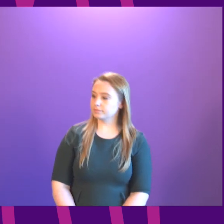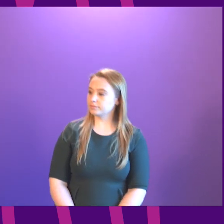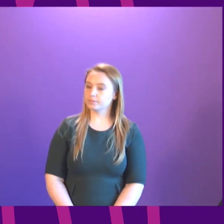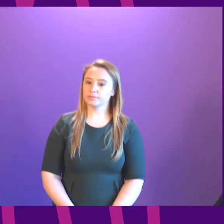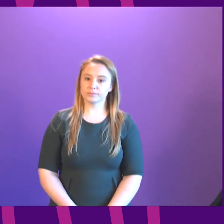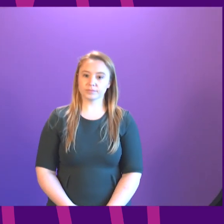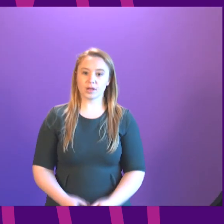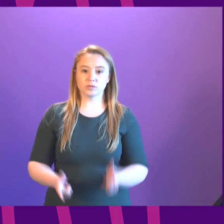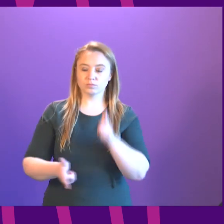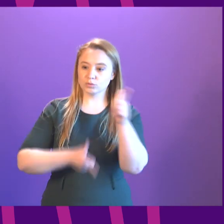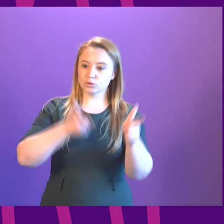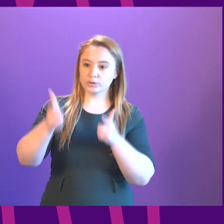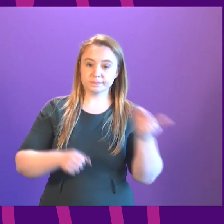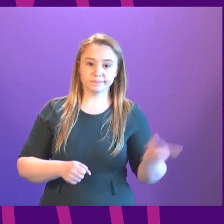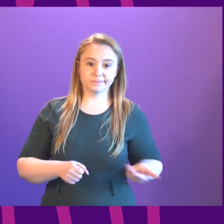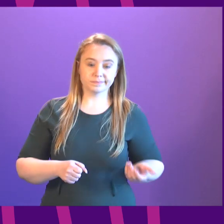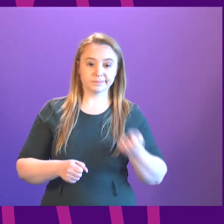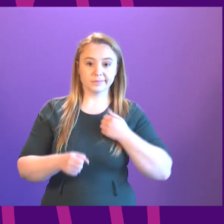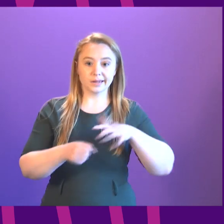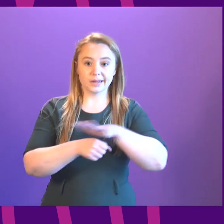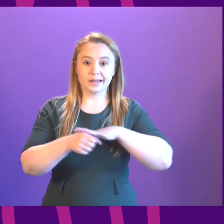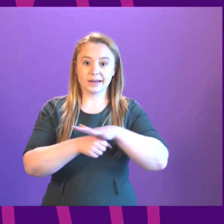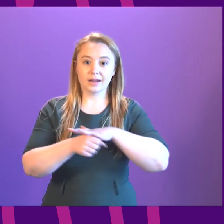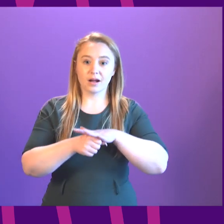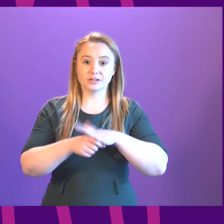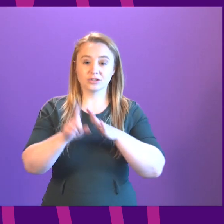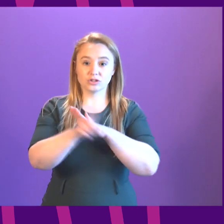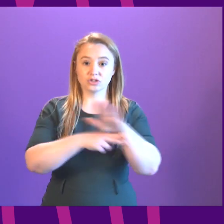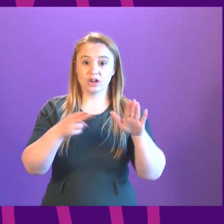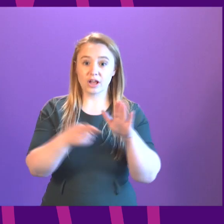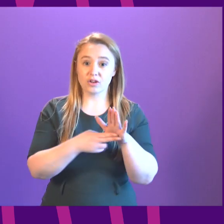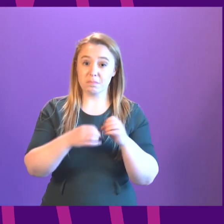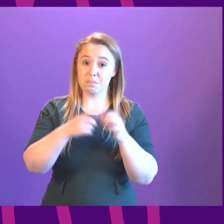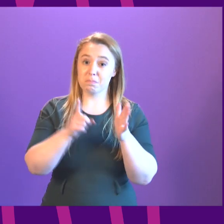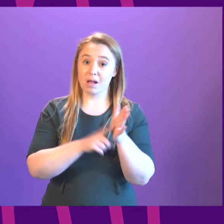and across Scotland face huge bills in January, including for payment for self-assessment,